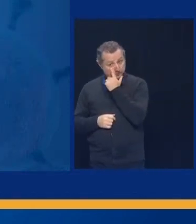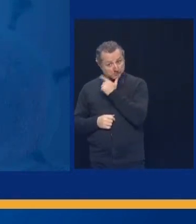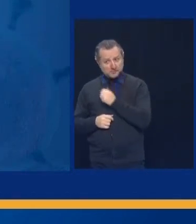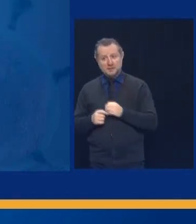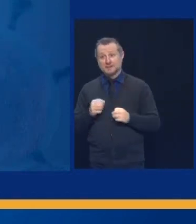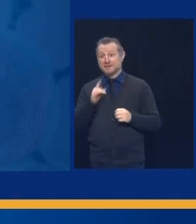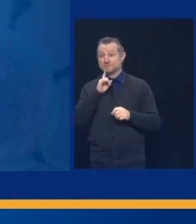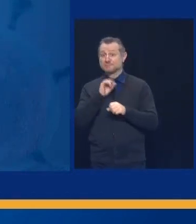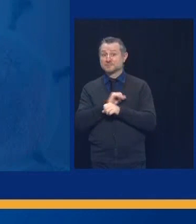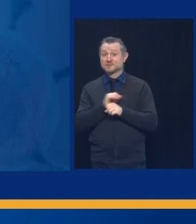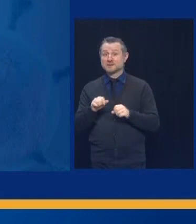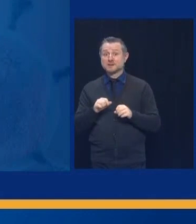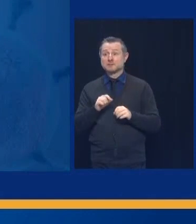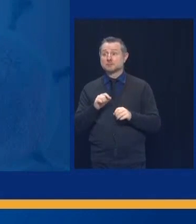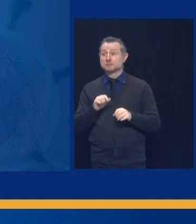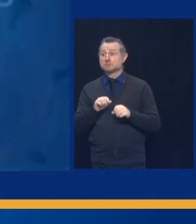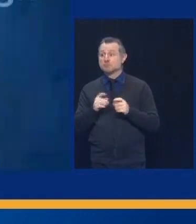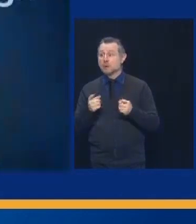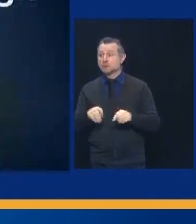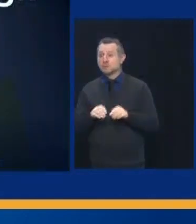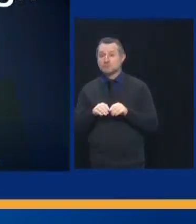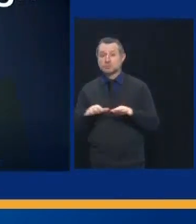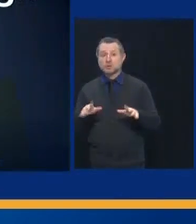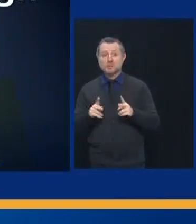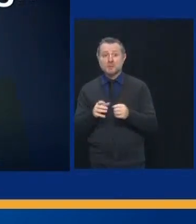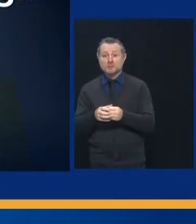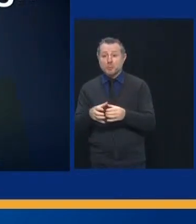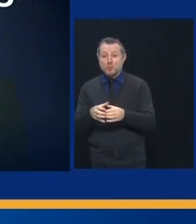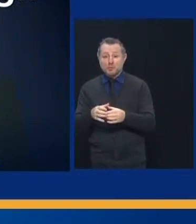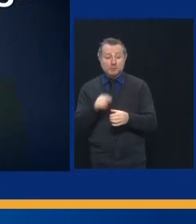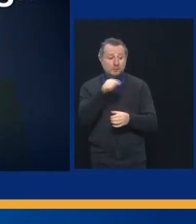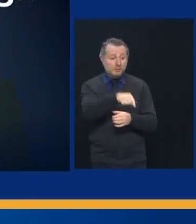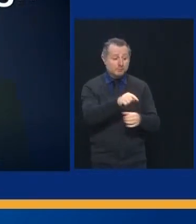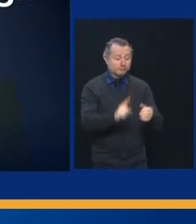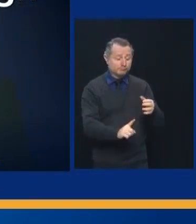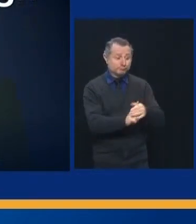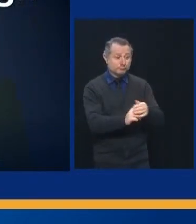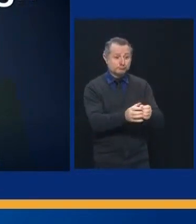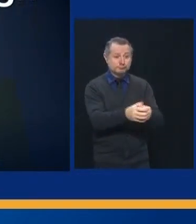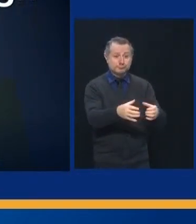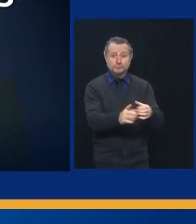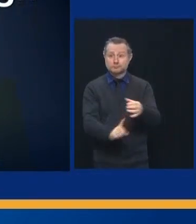GOING TO DIE. AND YOU CAN CONTROL IT. YOU CAN CONTROL IT.